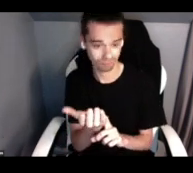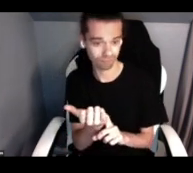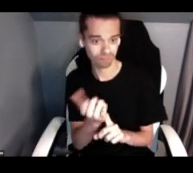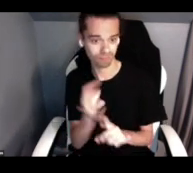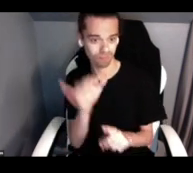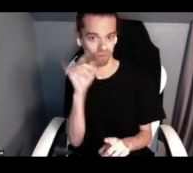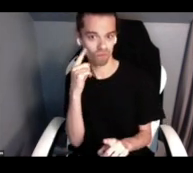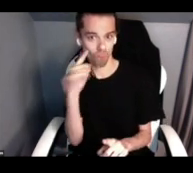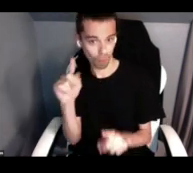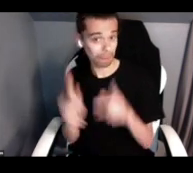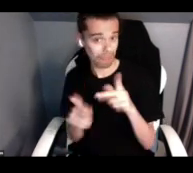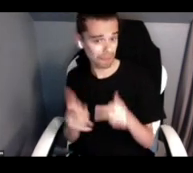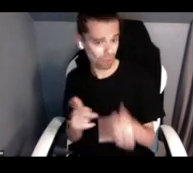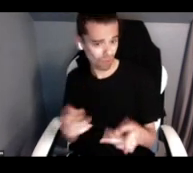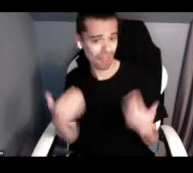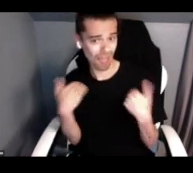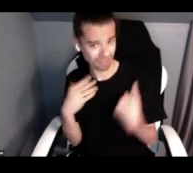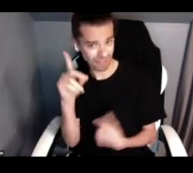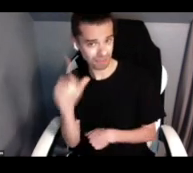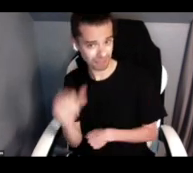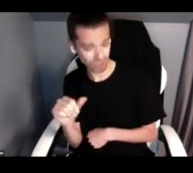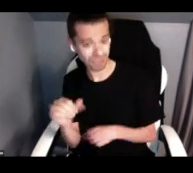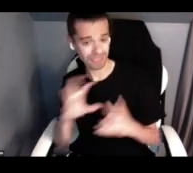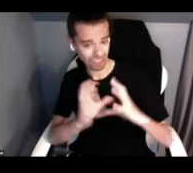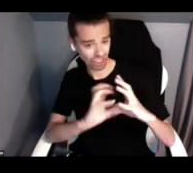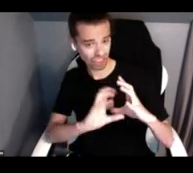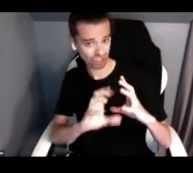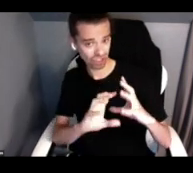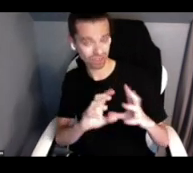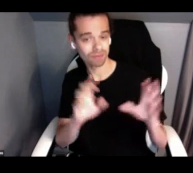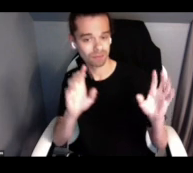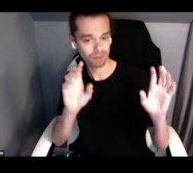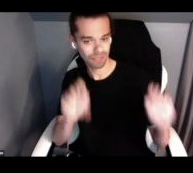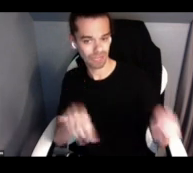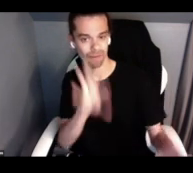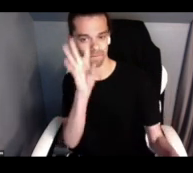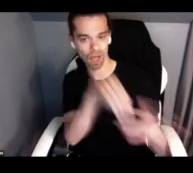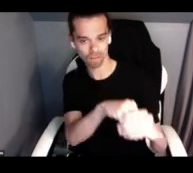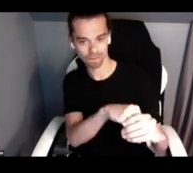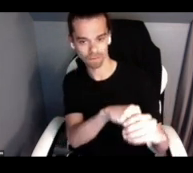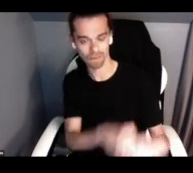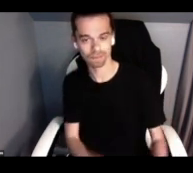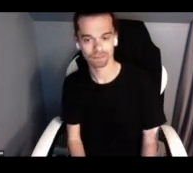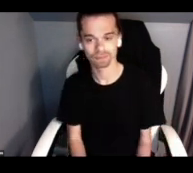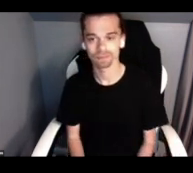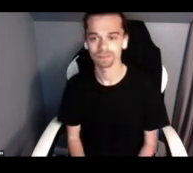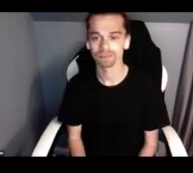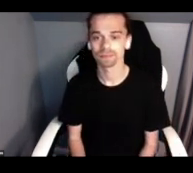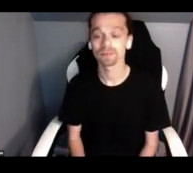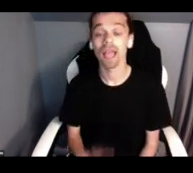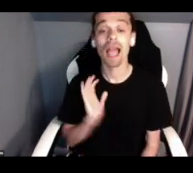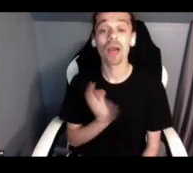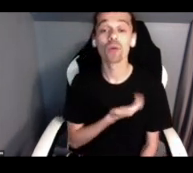of intersecting identities within research. Our agenda is as follows.